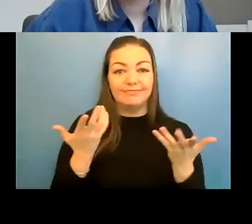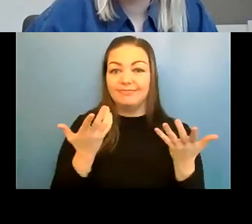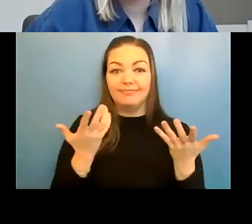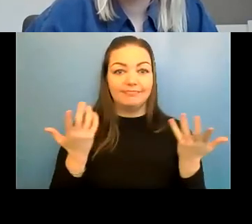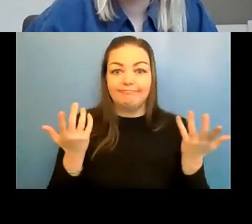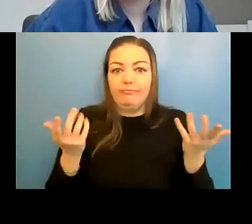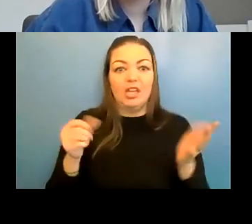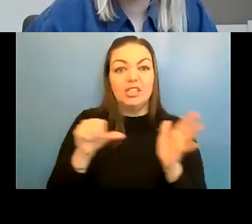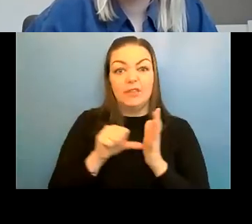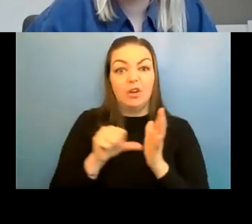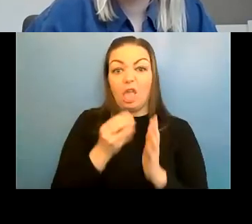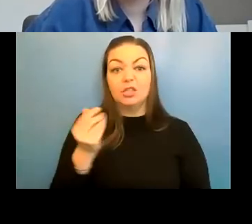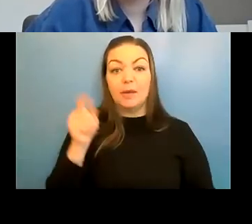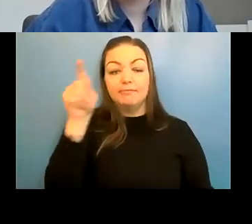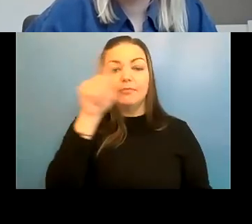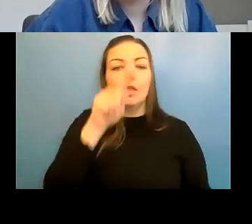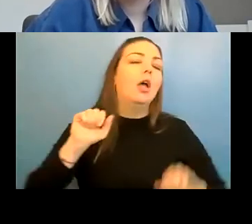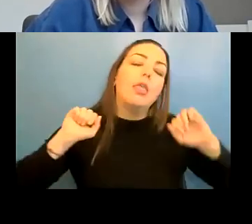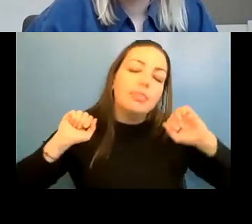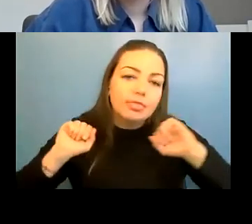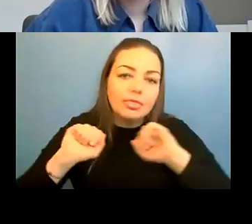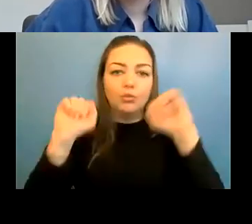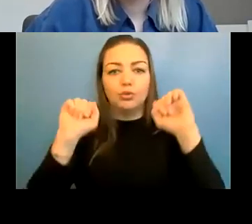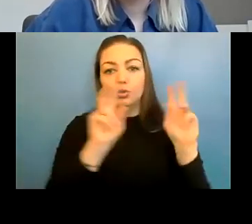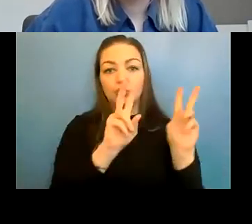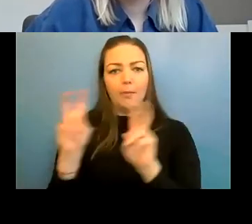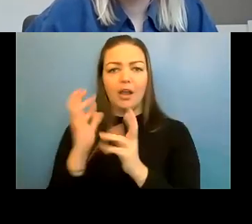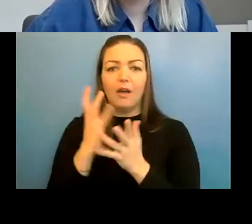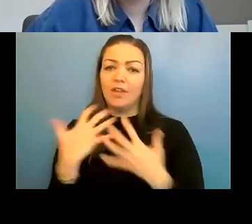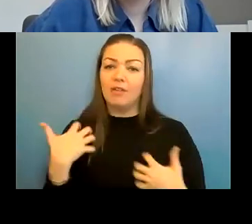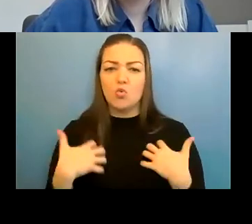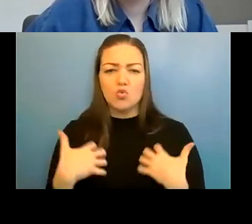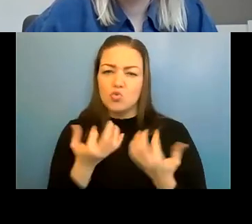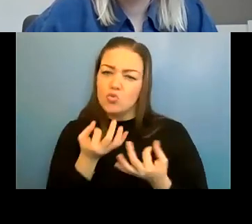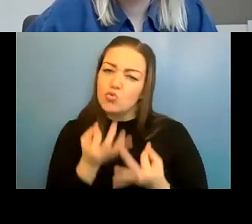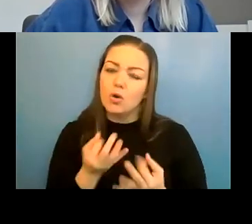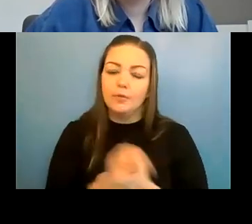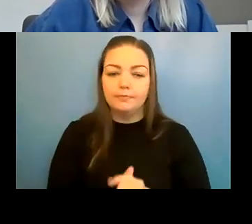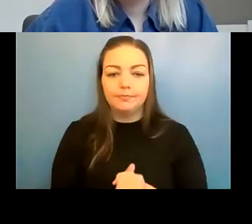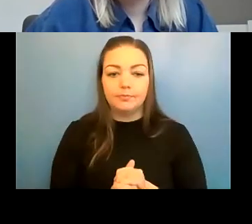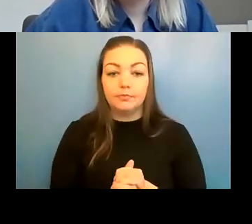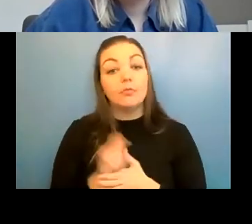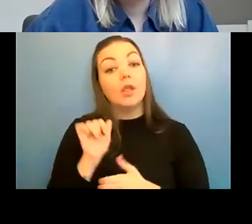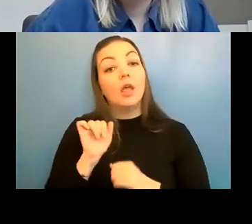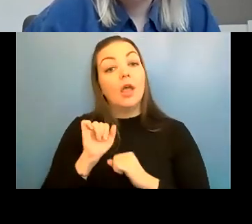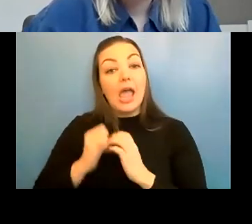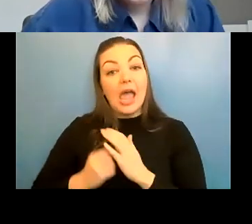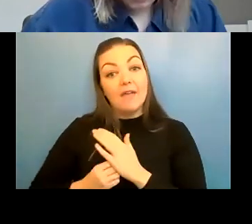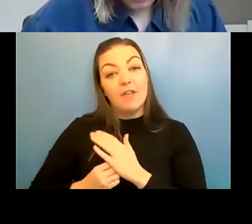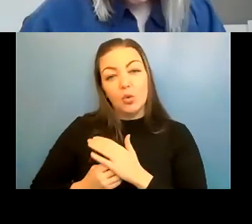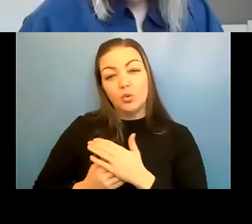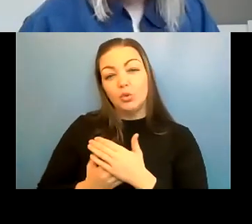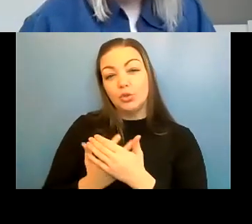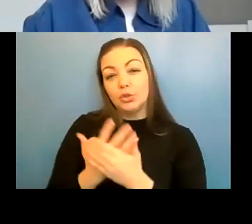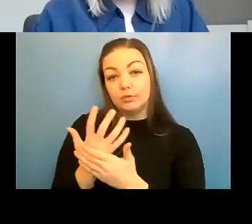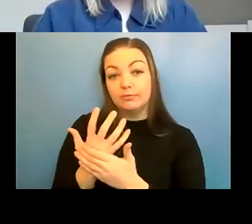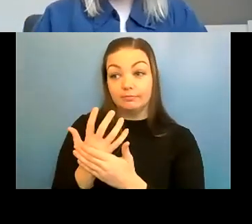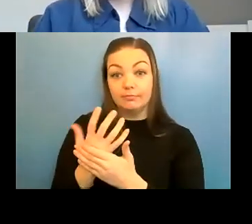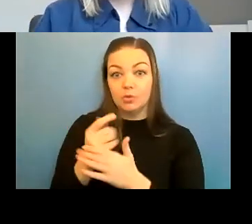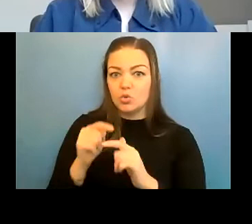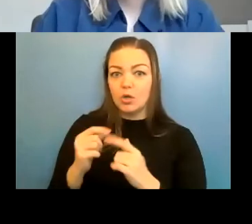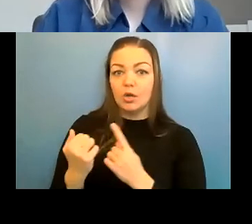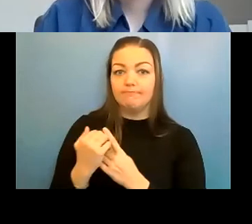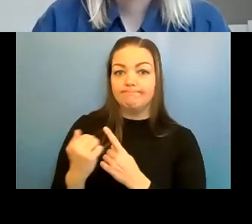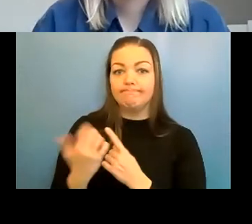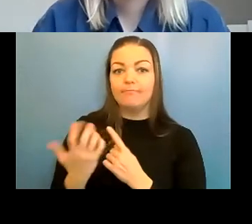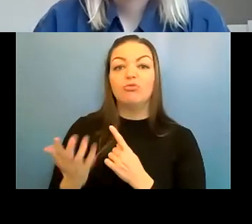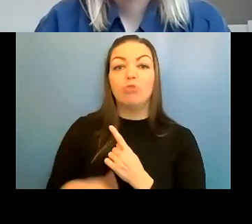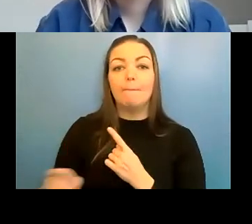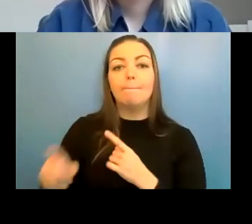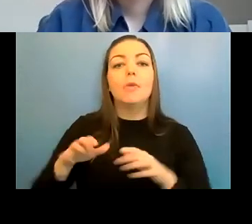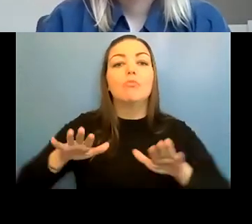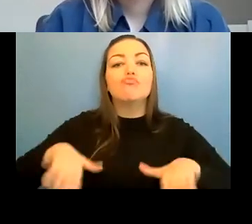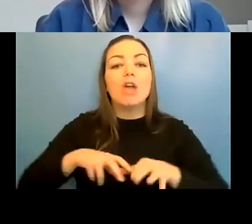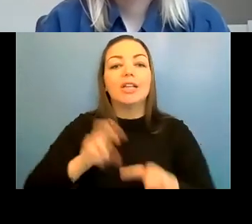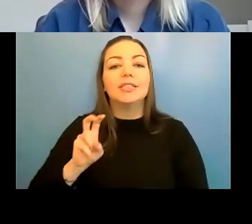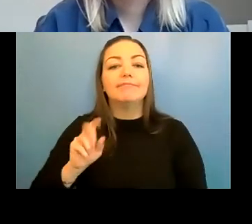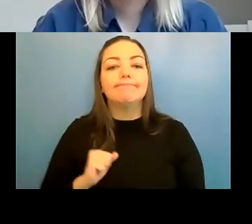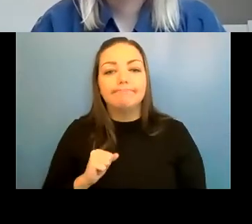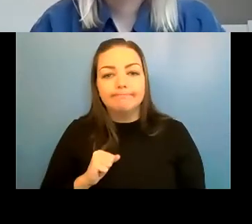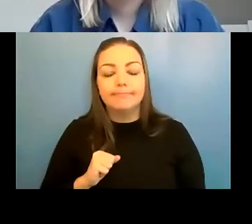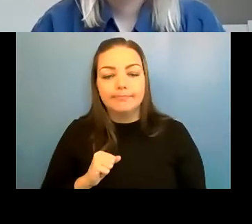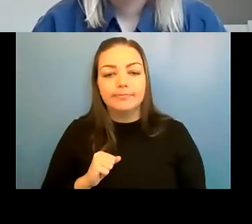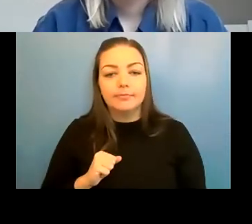you are in the world and all of those conversations are absolutely fascinating.